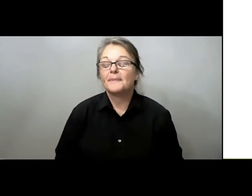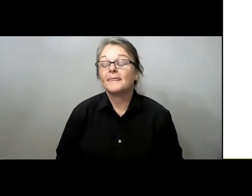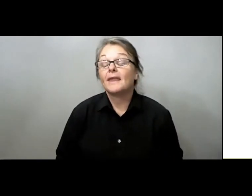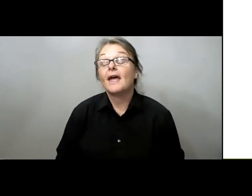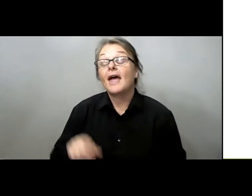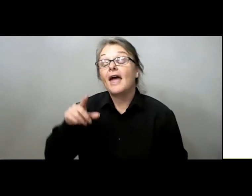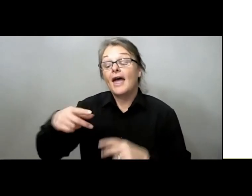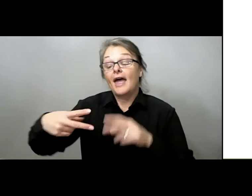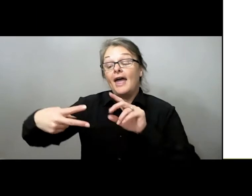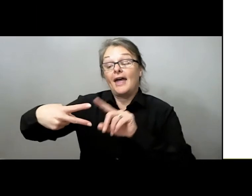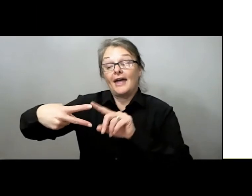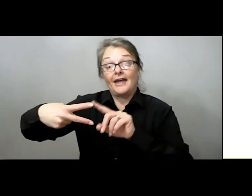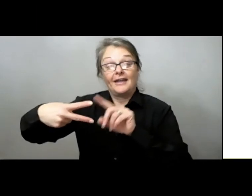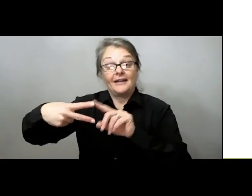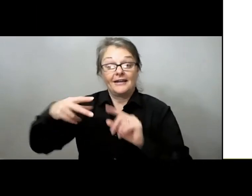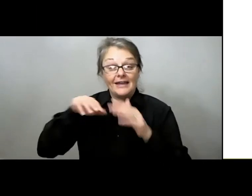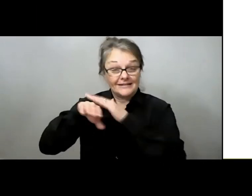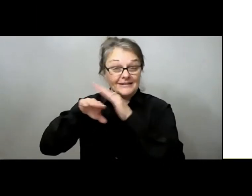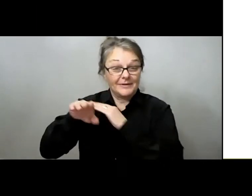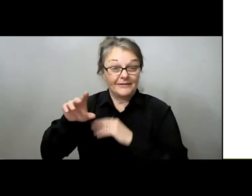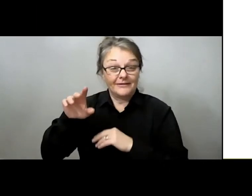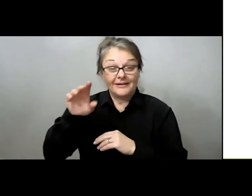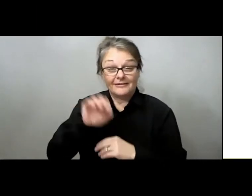THE ACCESSIBILITY FOR ONTARIOS WITH DISABILITY ACT